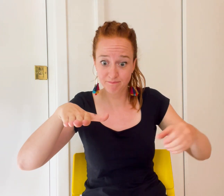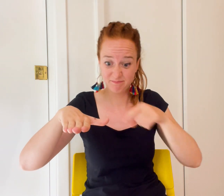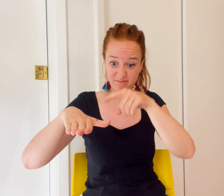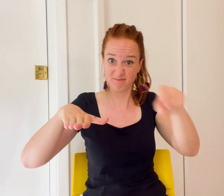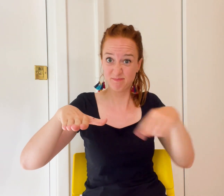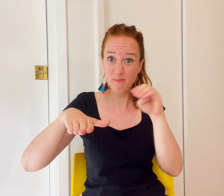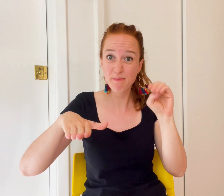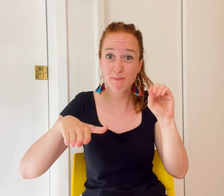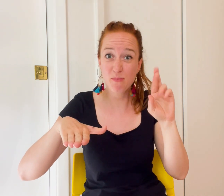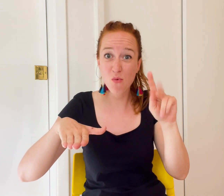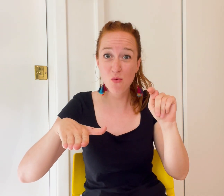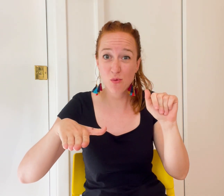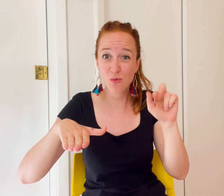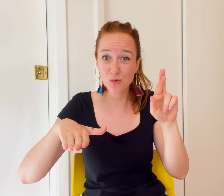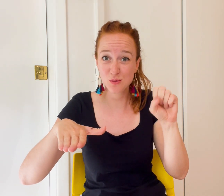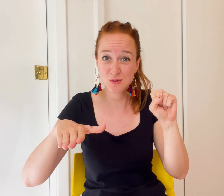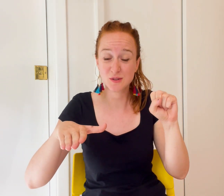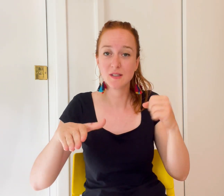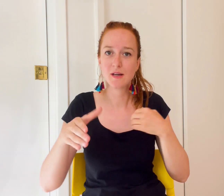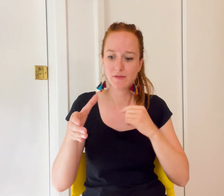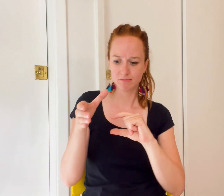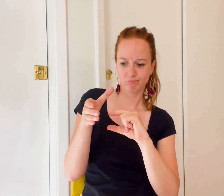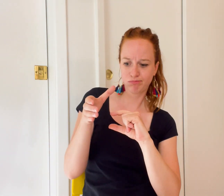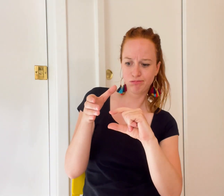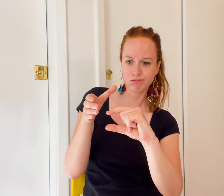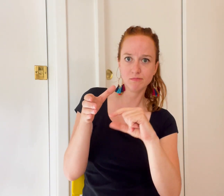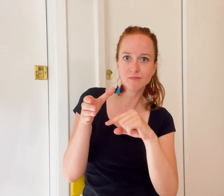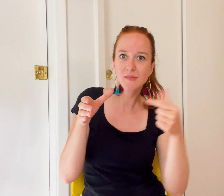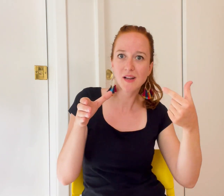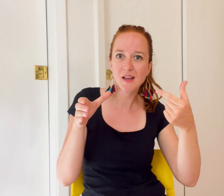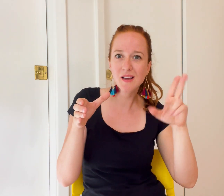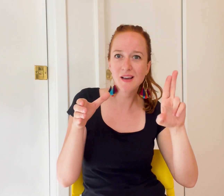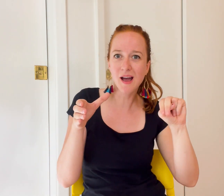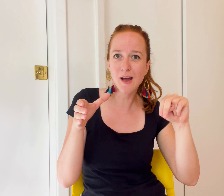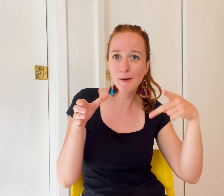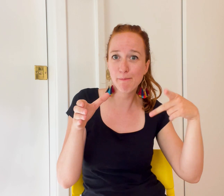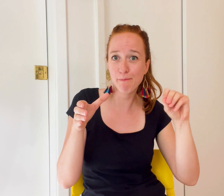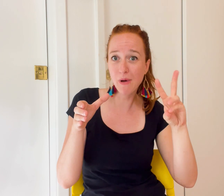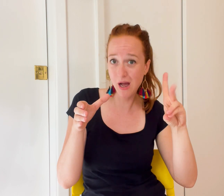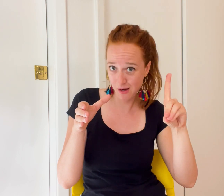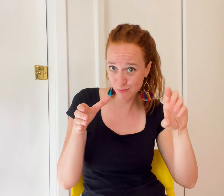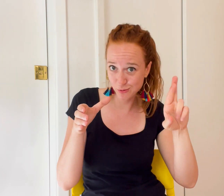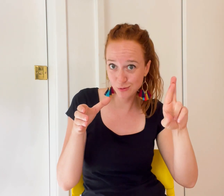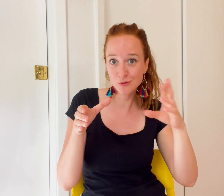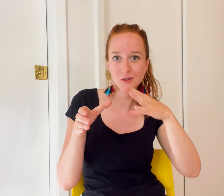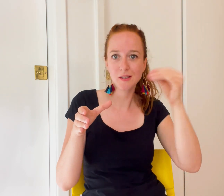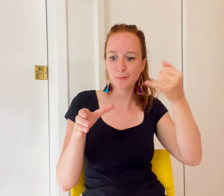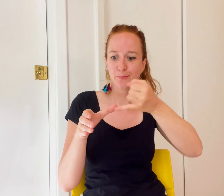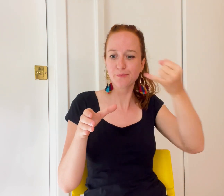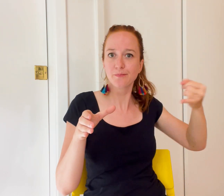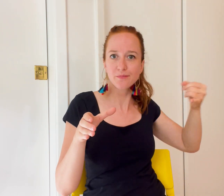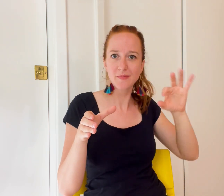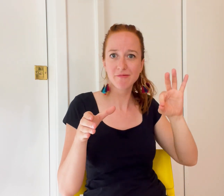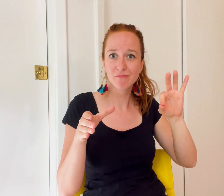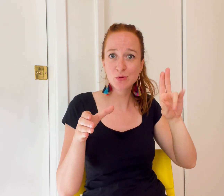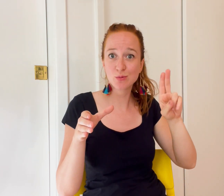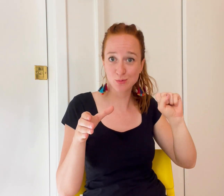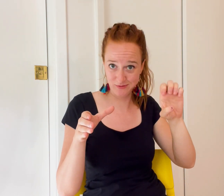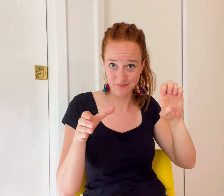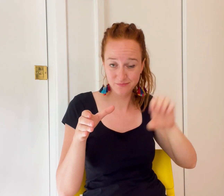Gunpowder with a fuse attached is placed inside the mortar.